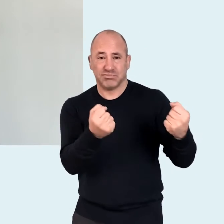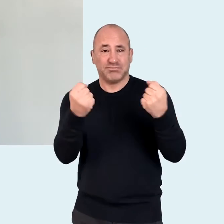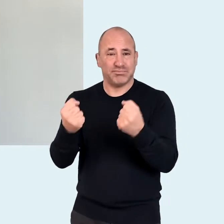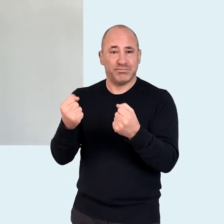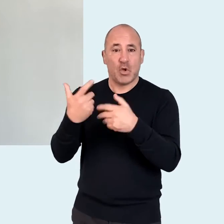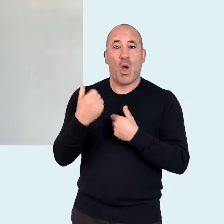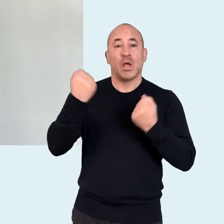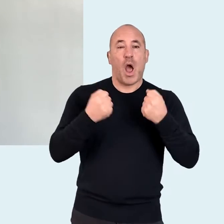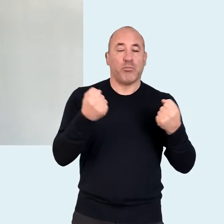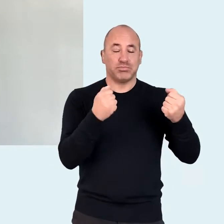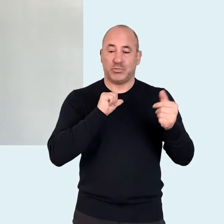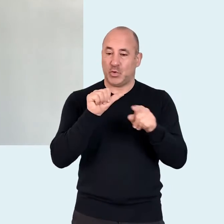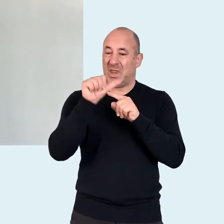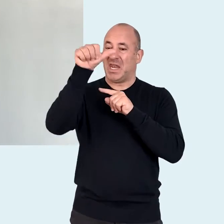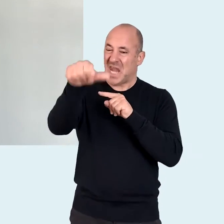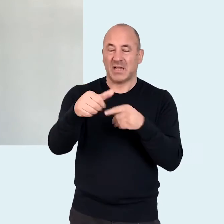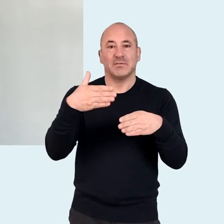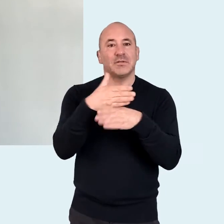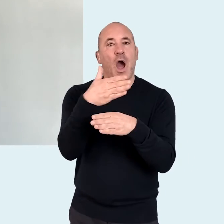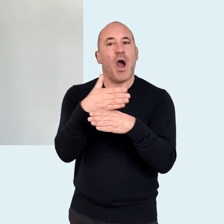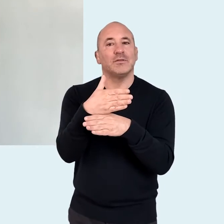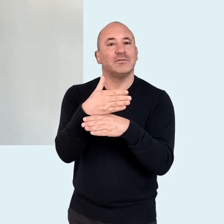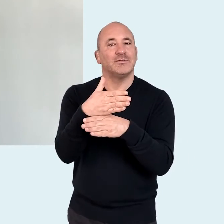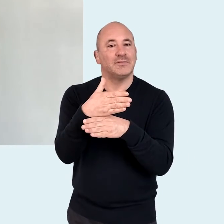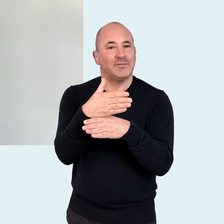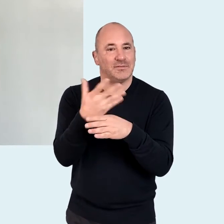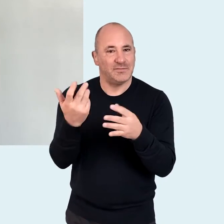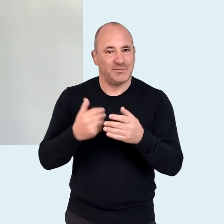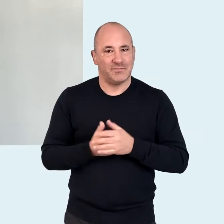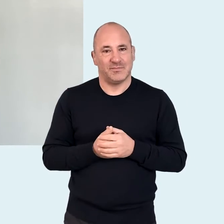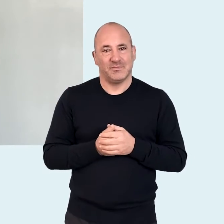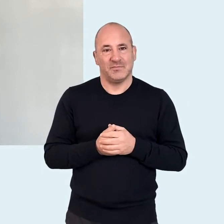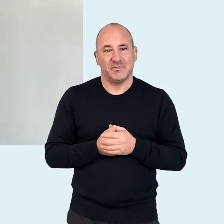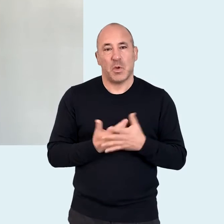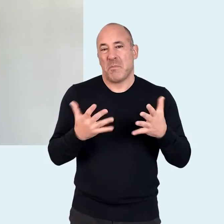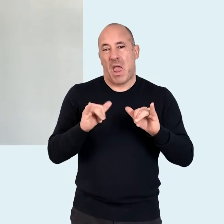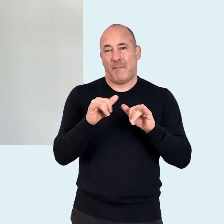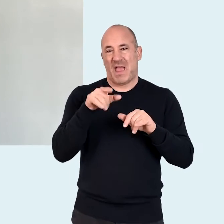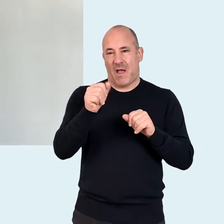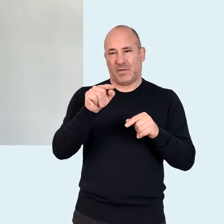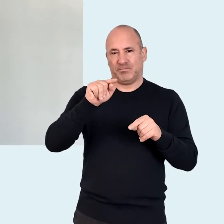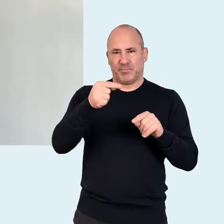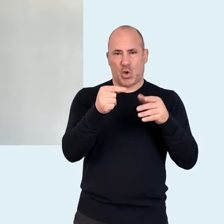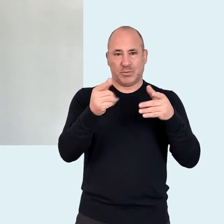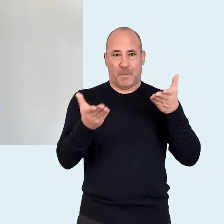like they're driving a bus or a car to the next point of the next task. Or I may get